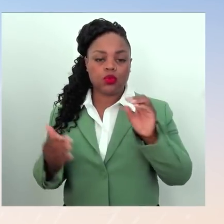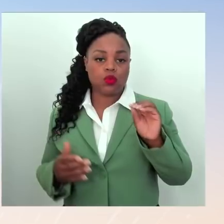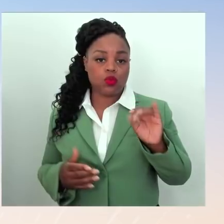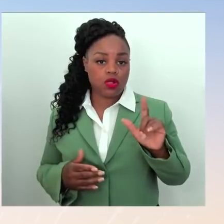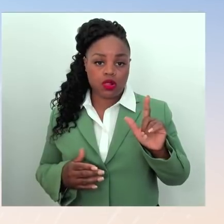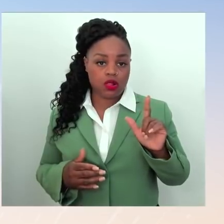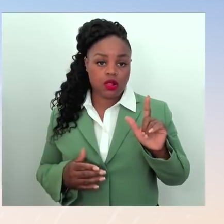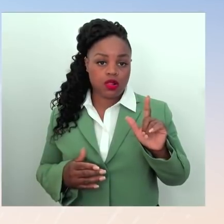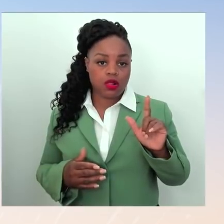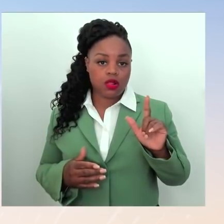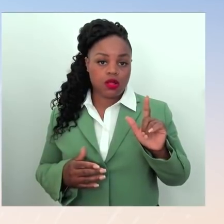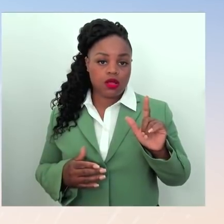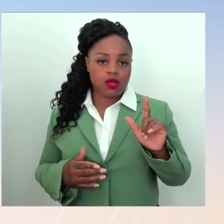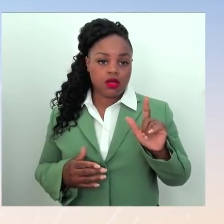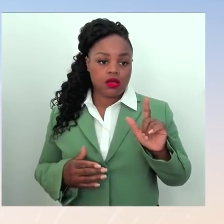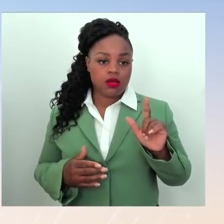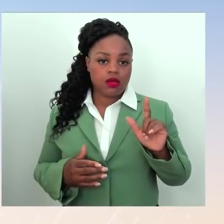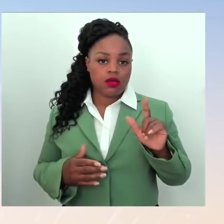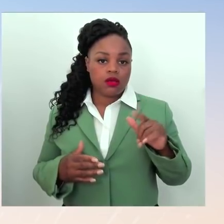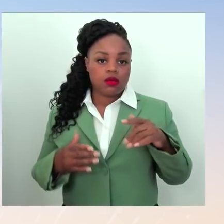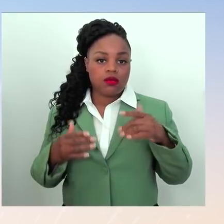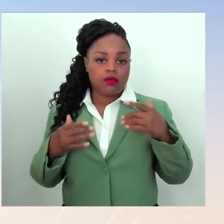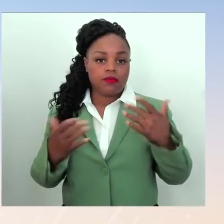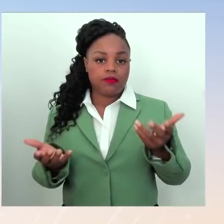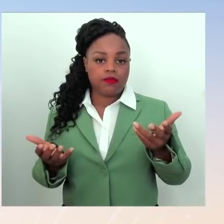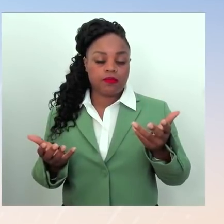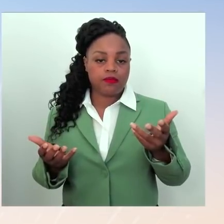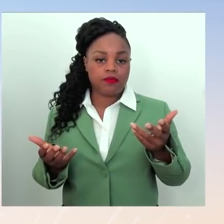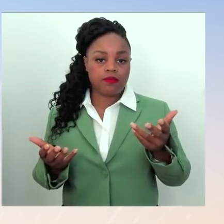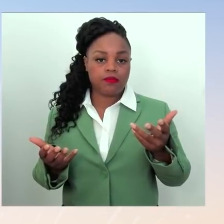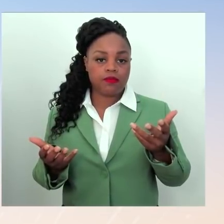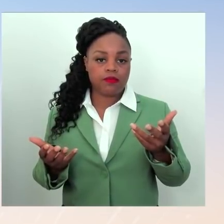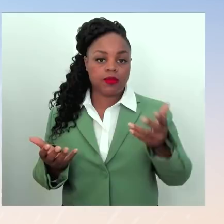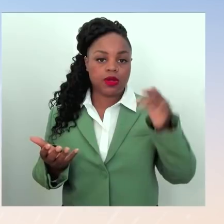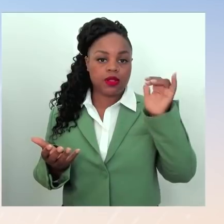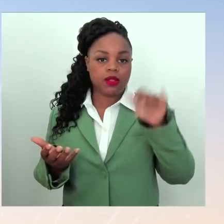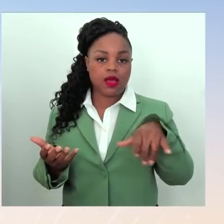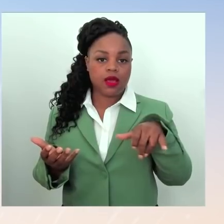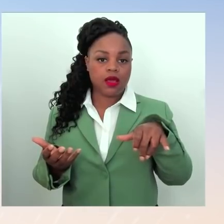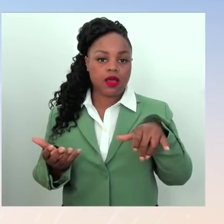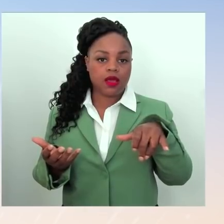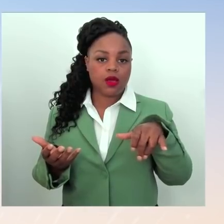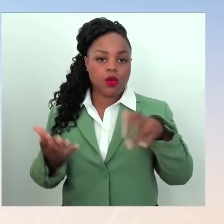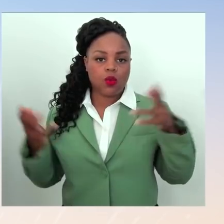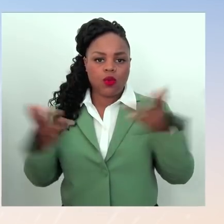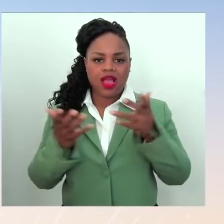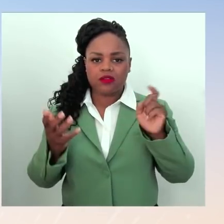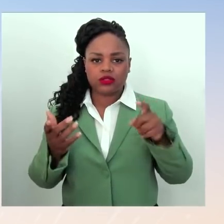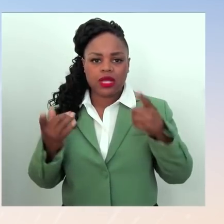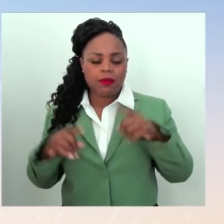up to this point where energy was considered off the table, for the most part? Ms. Psaki: Sure. Well, I would say this is one of the reasons